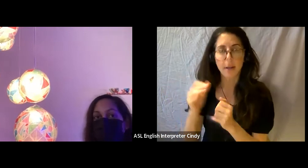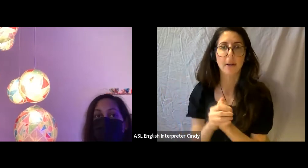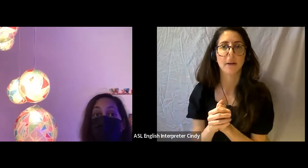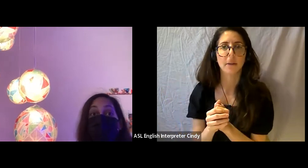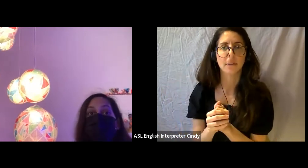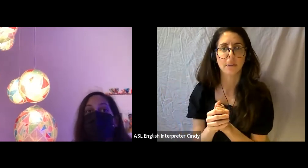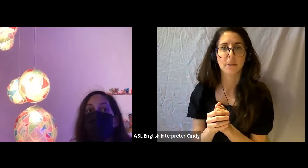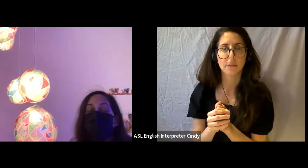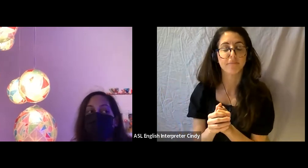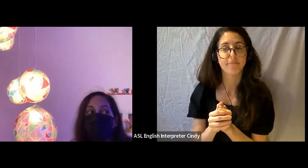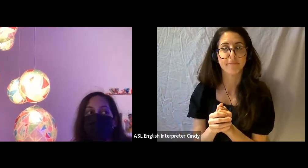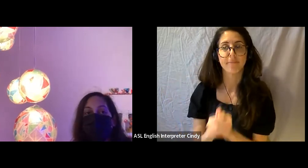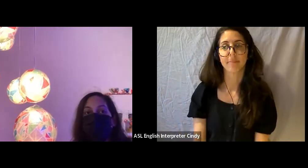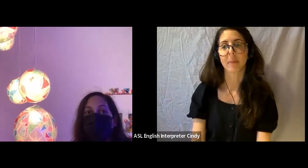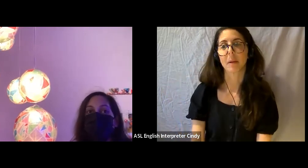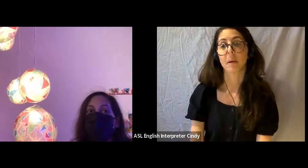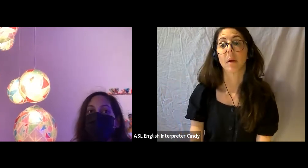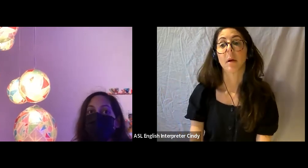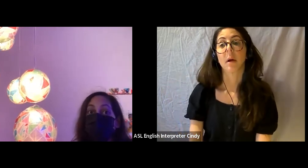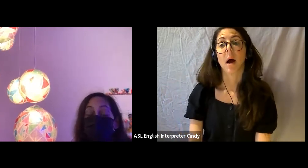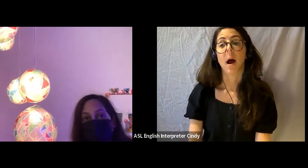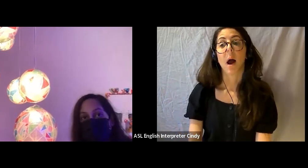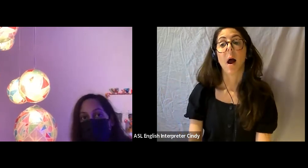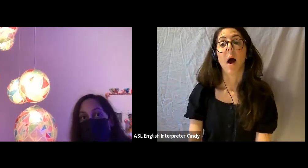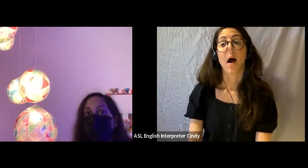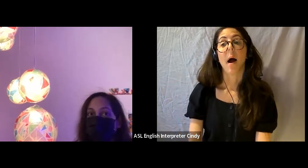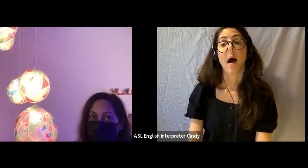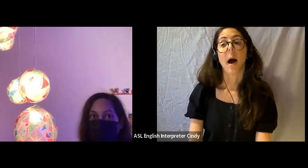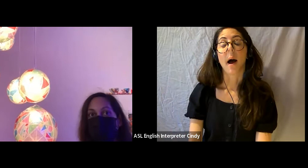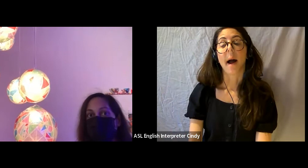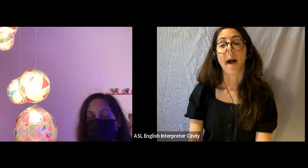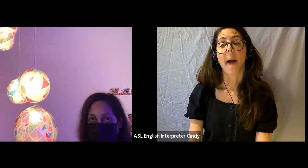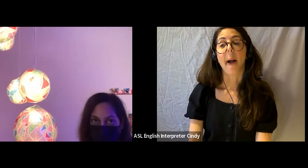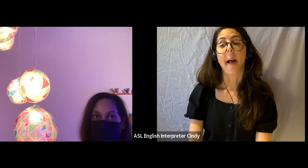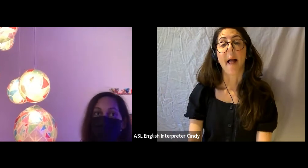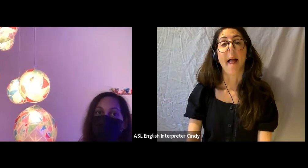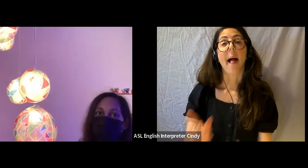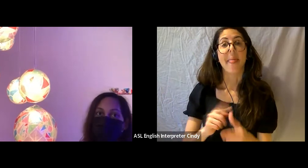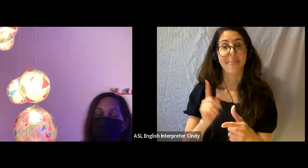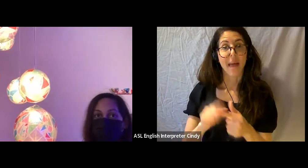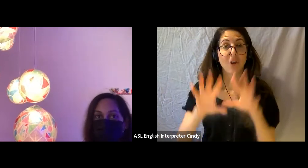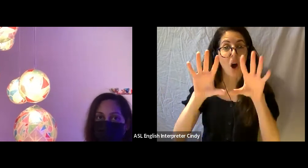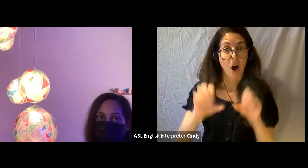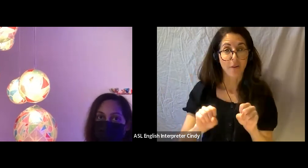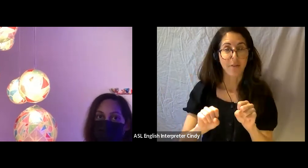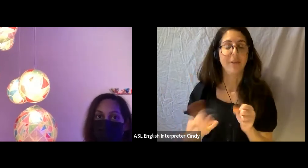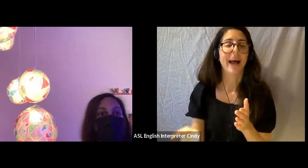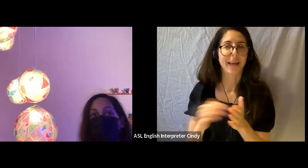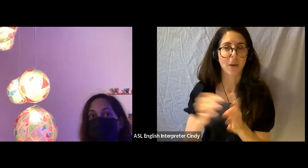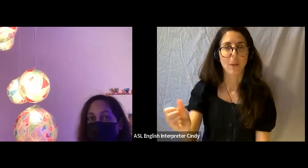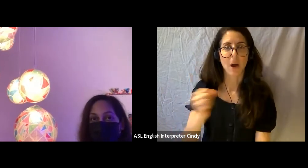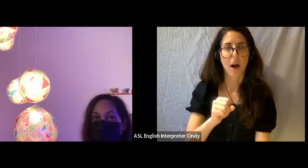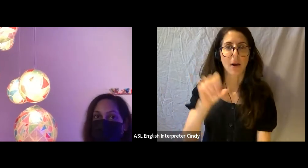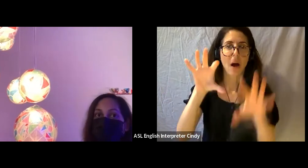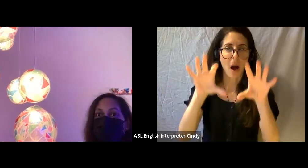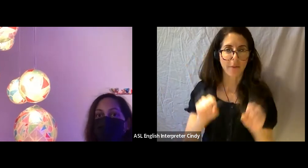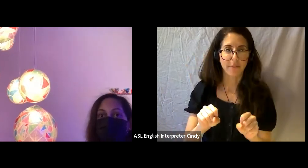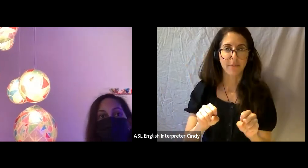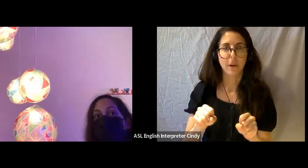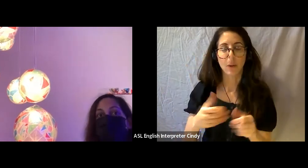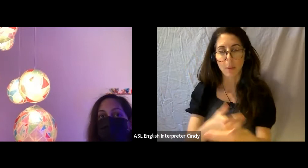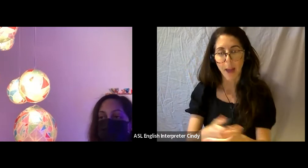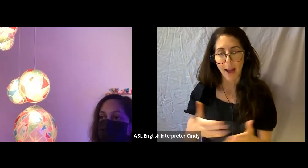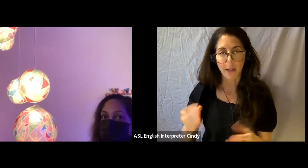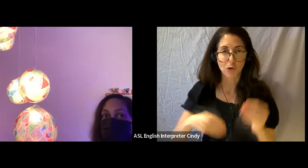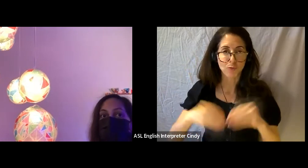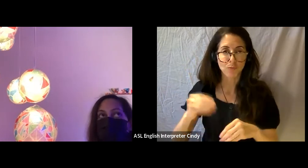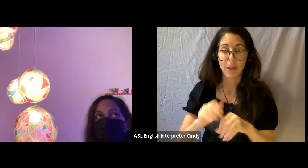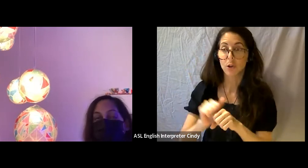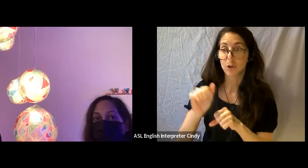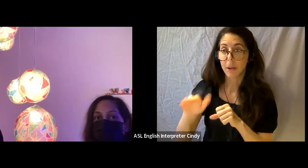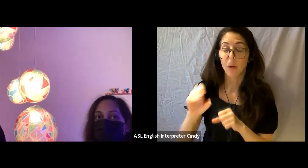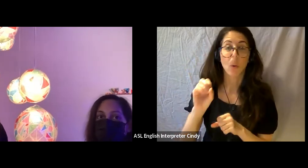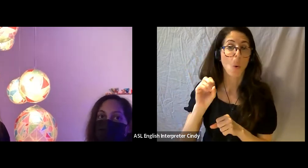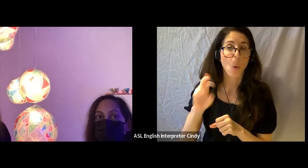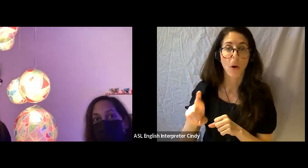as for the strike we have the installer in striking the exhibition, and we would package and ship it out or kind of figure out a drop off and pick up date